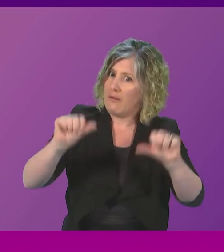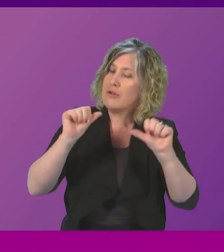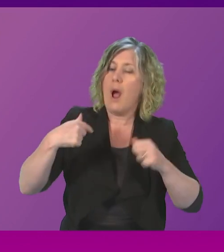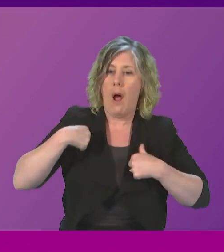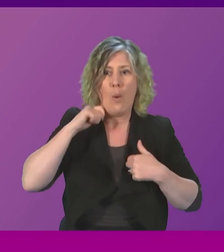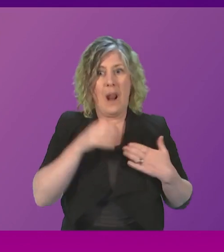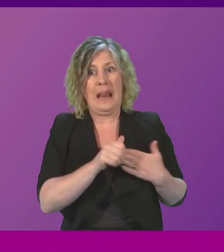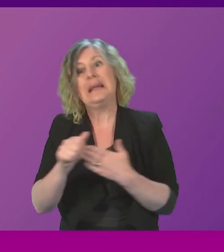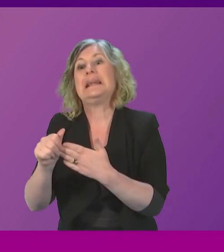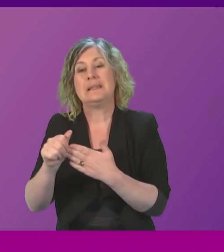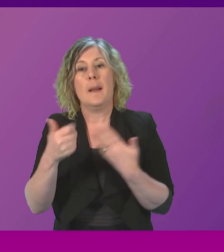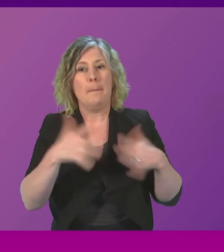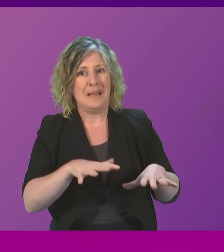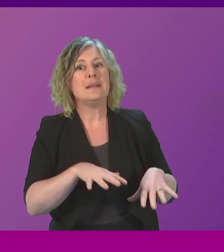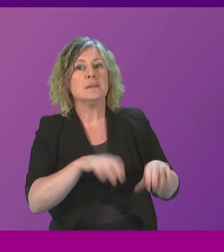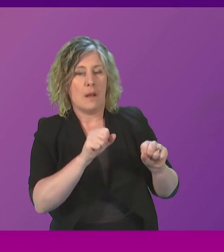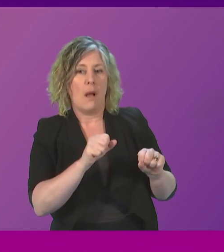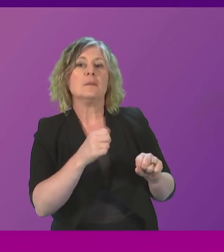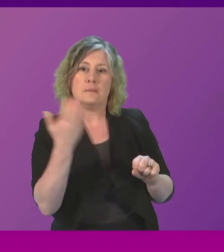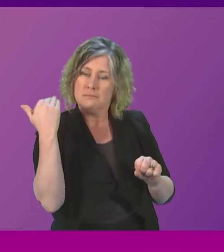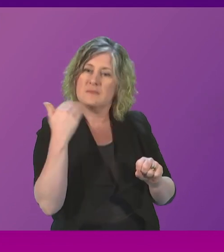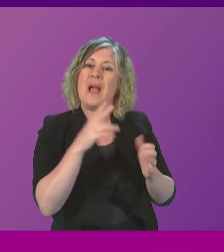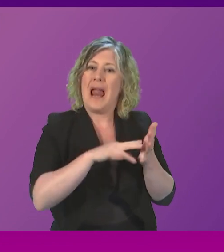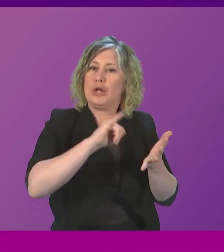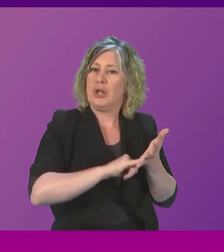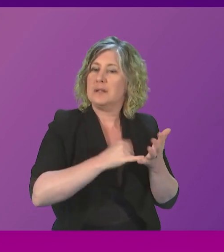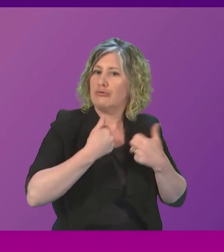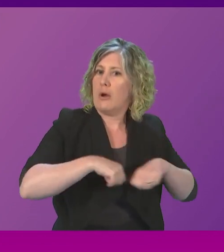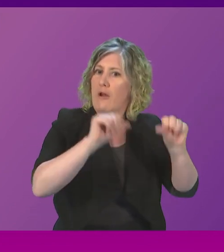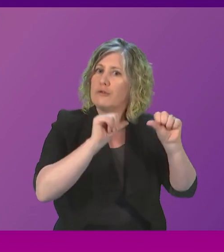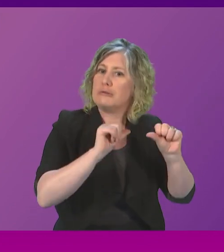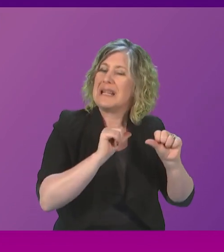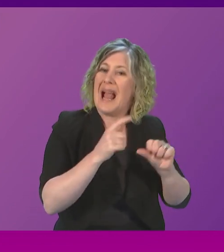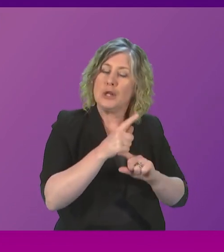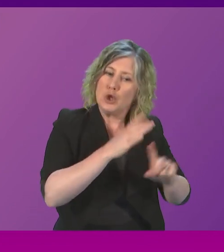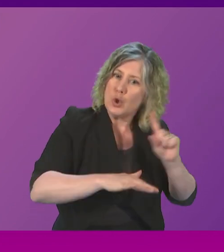be led by the Cabinet Secretary for NHS Recovery, Health and Social Care, we will make sure